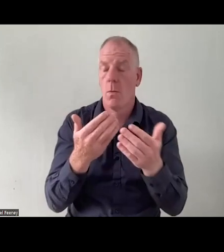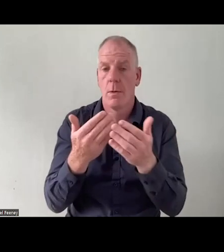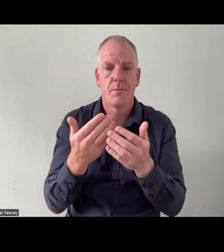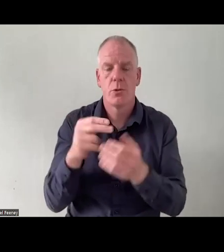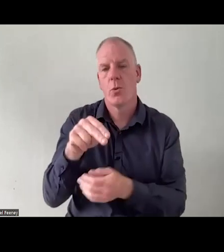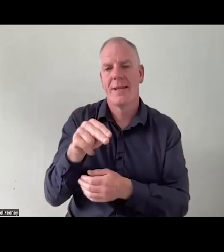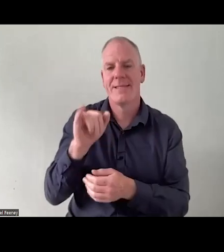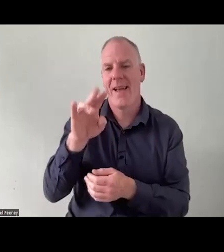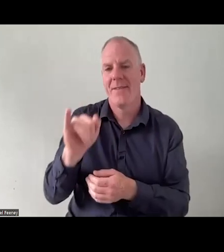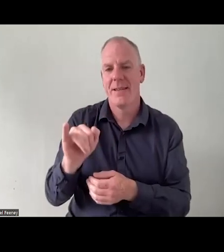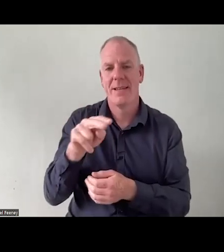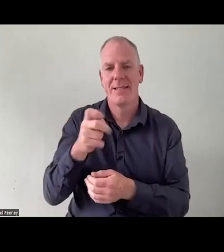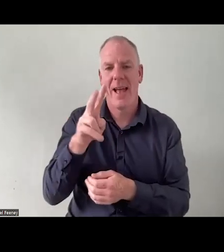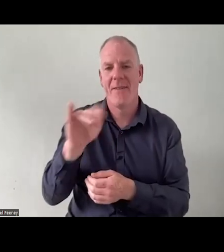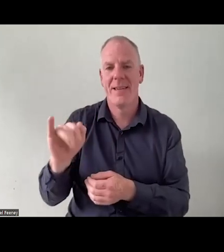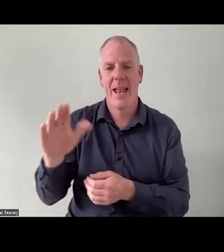Yeah, I'm afraid we have turned it into a verb.